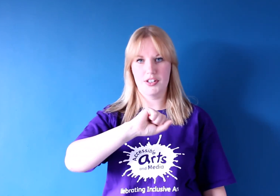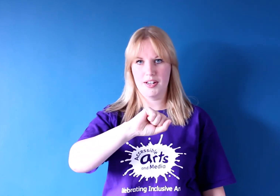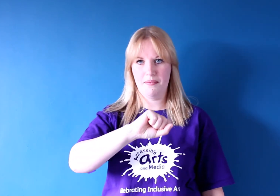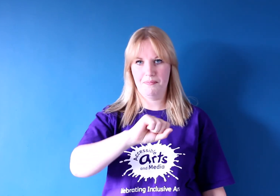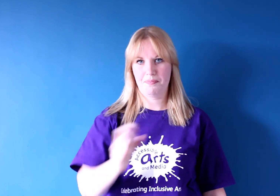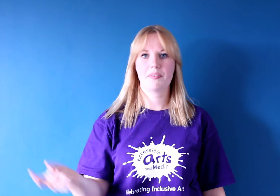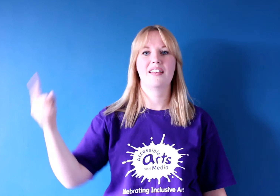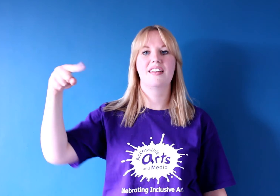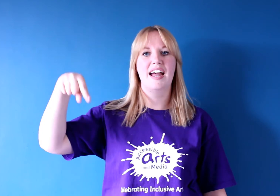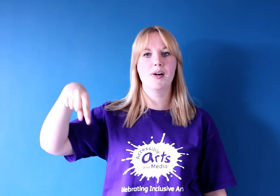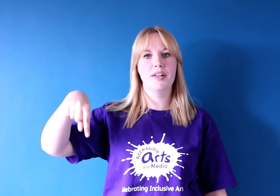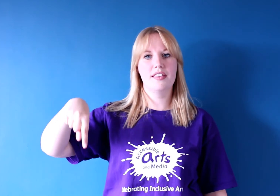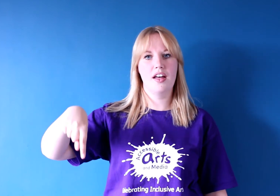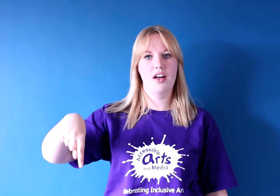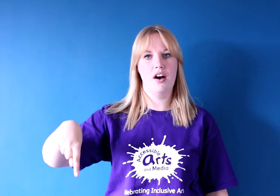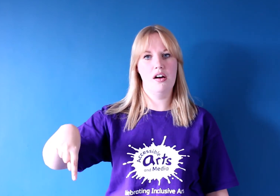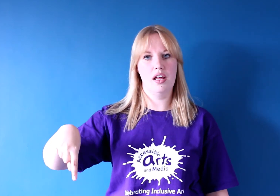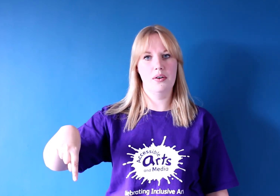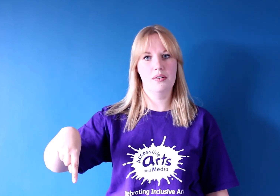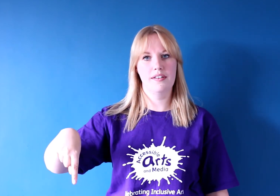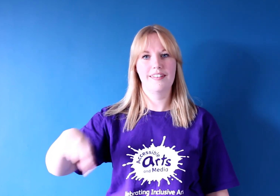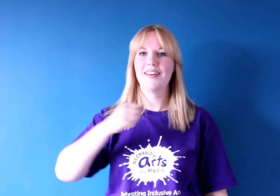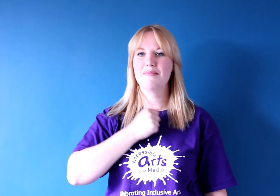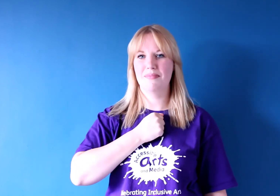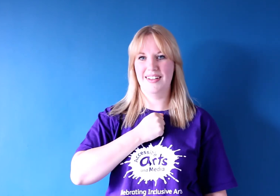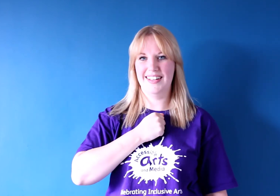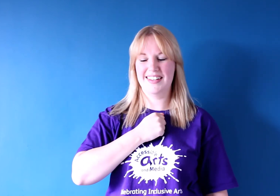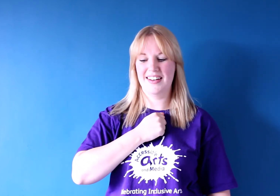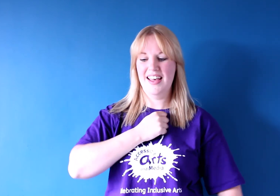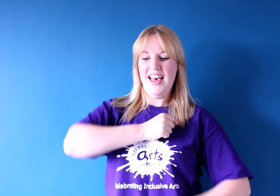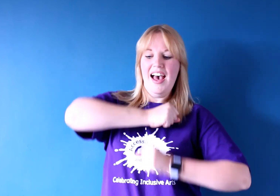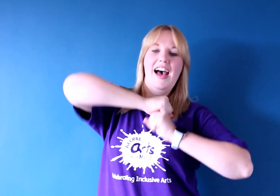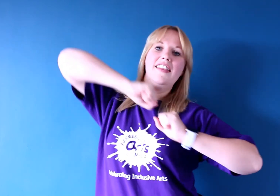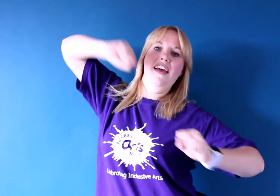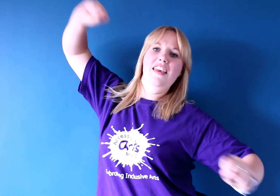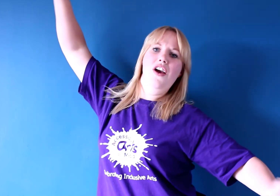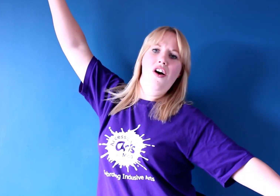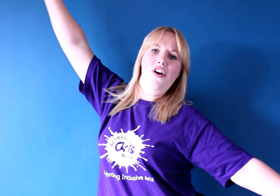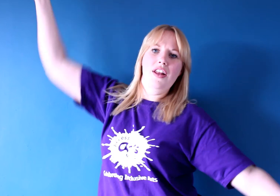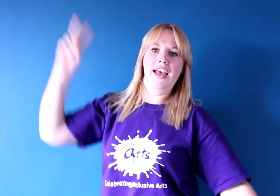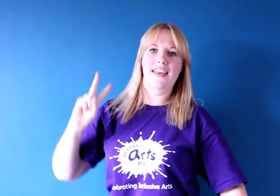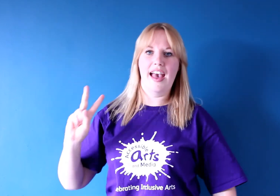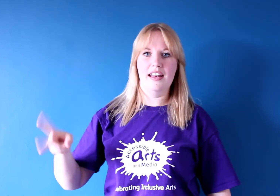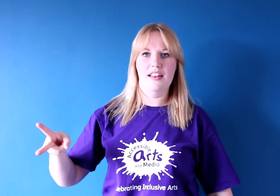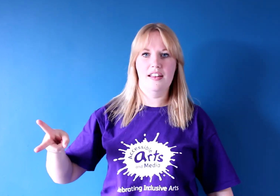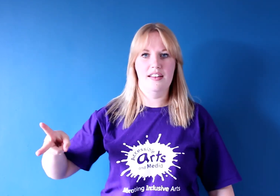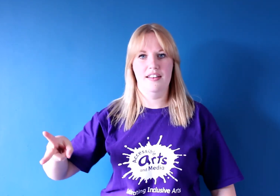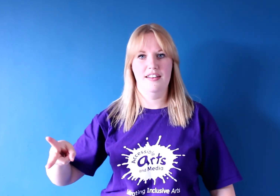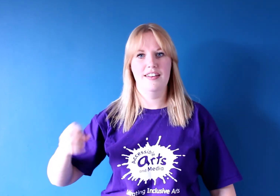Your turn. Down in the hallow. My turn. And they yawn again.